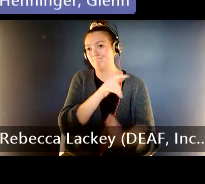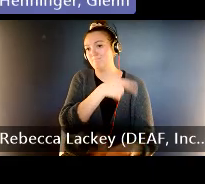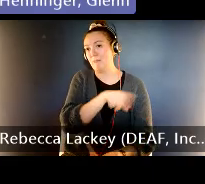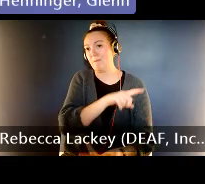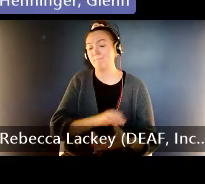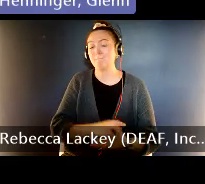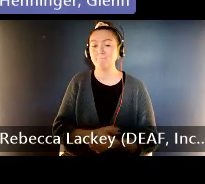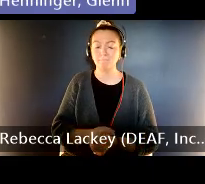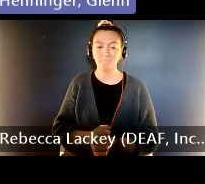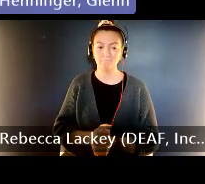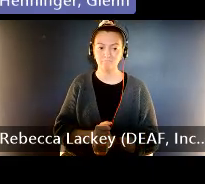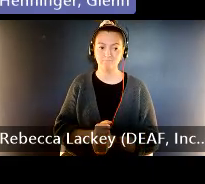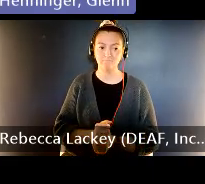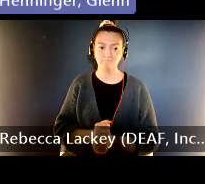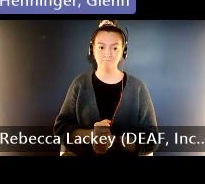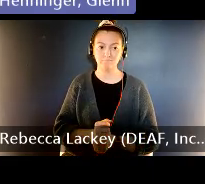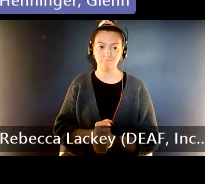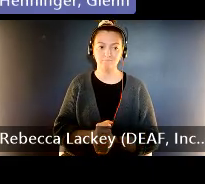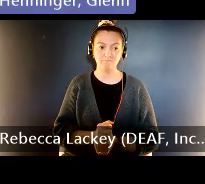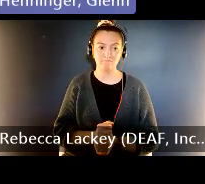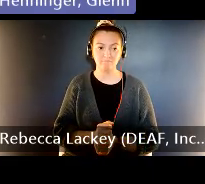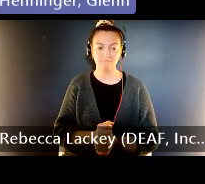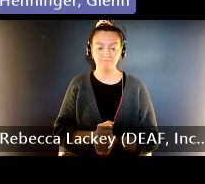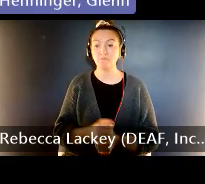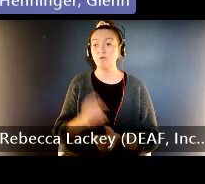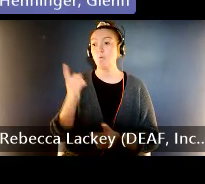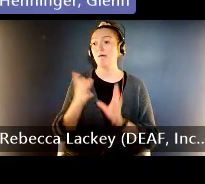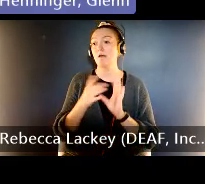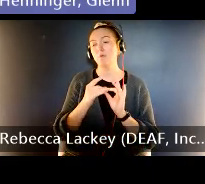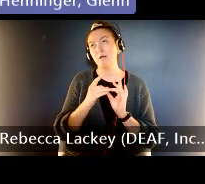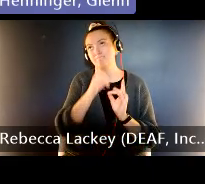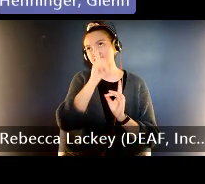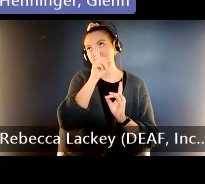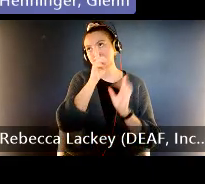So, yeah, well, one common, well, I shouldn't say common,